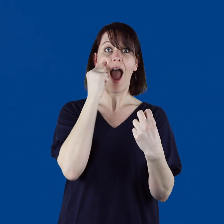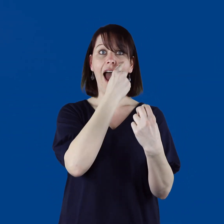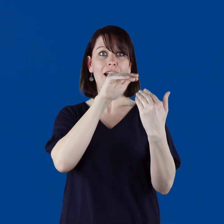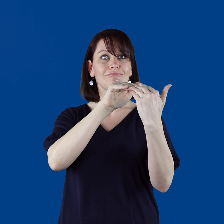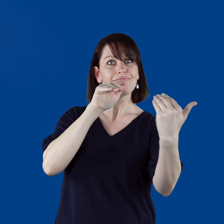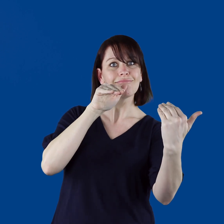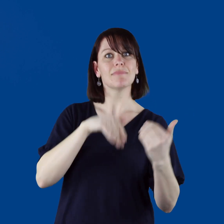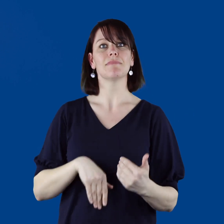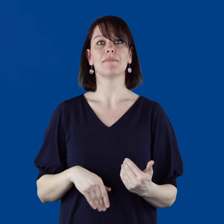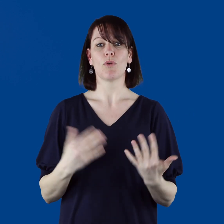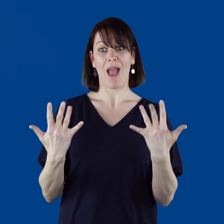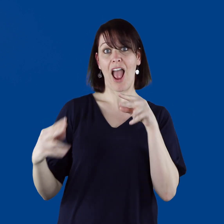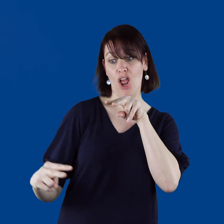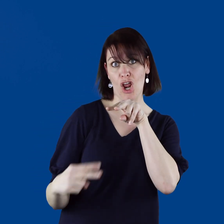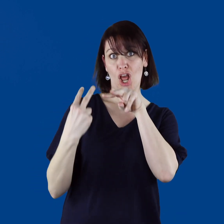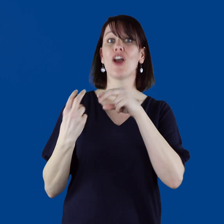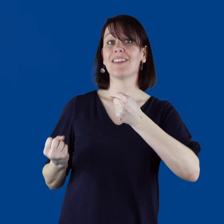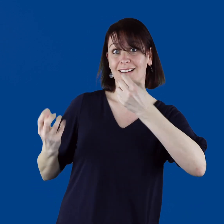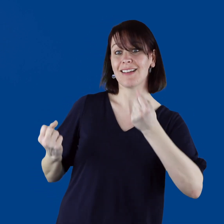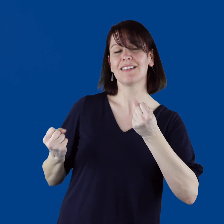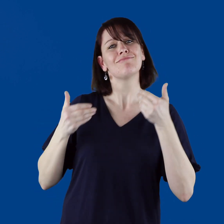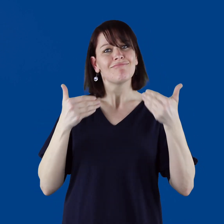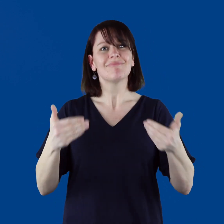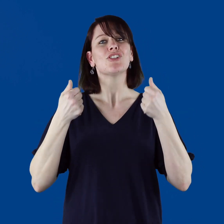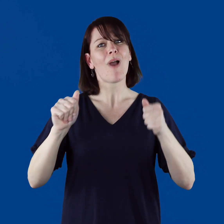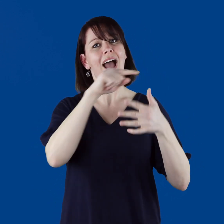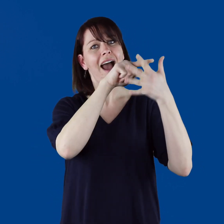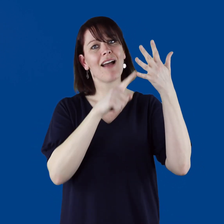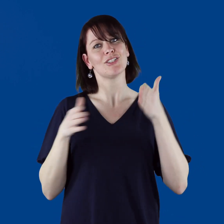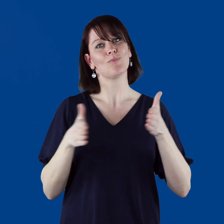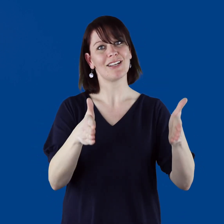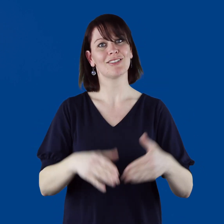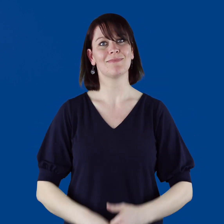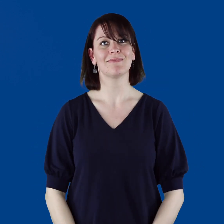line of vision and establish eye contact before signing. Go ahead and give these strategies a try.